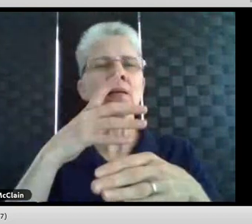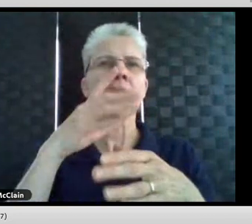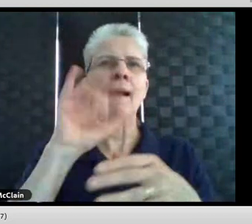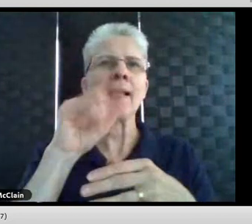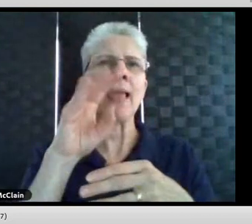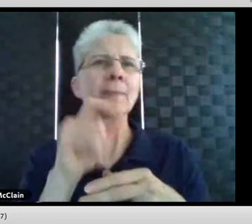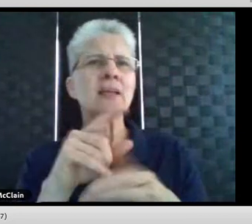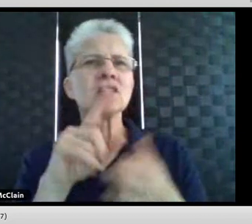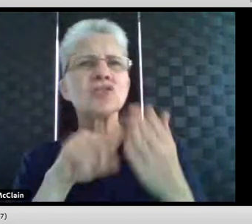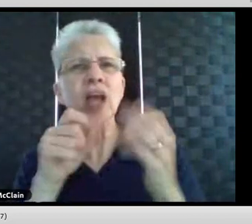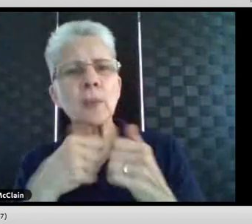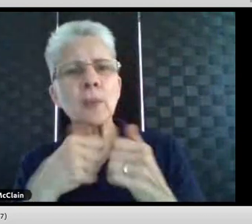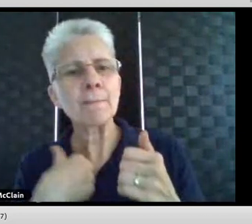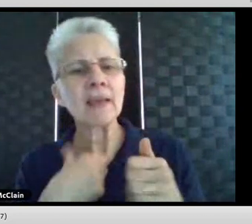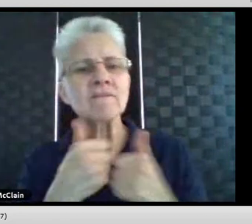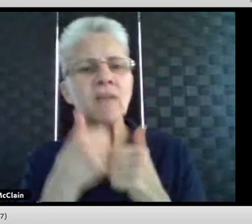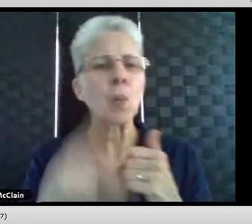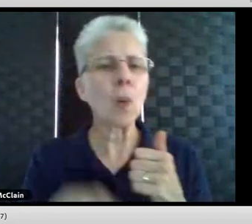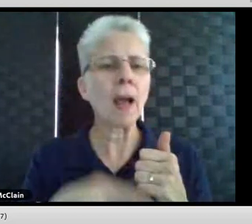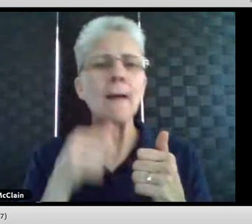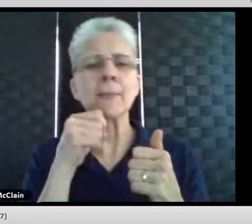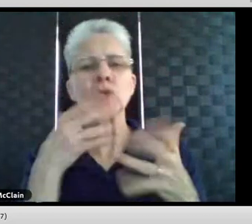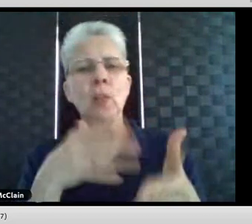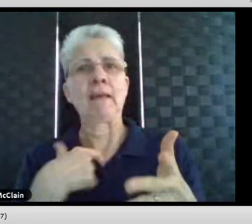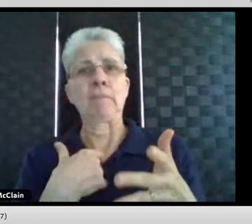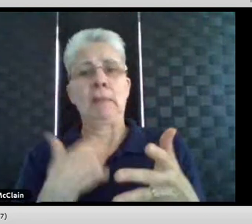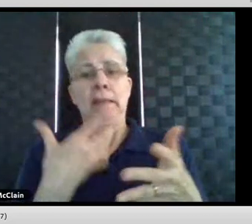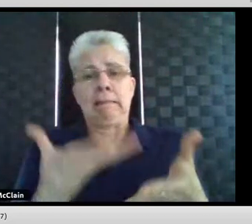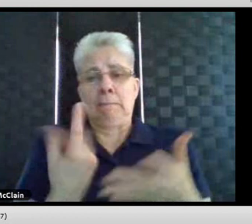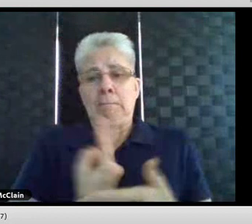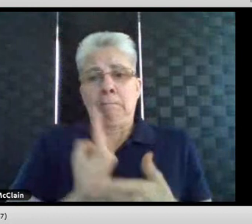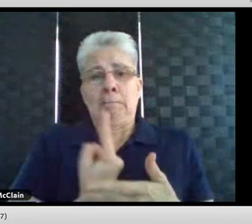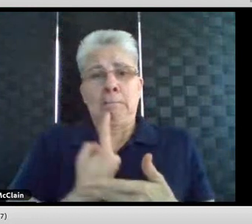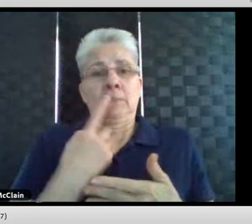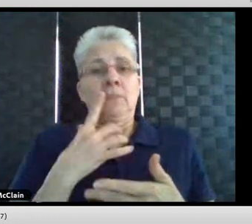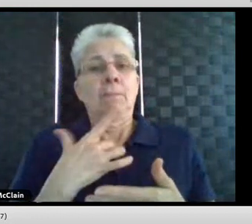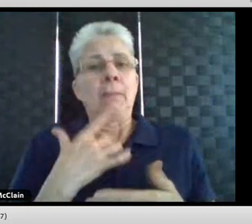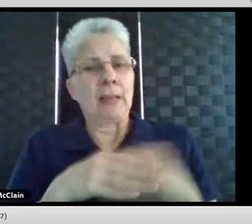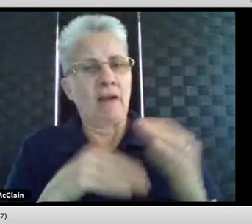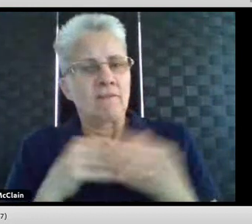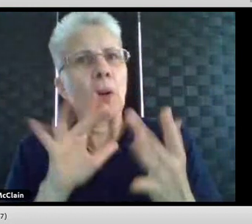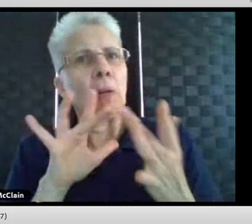"Check in with me. Follow up. Don't leave me having." You know, "Make me comfortable and connected."